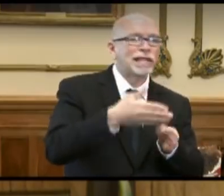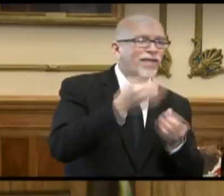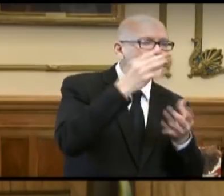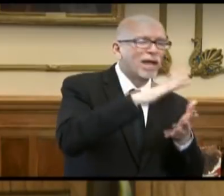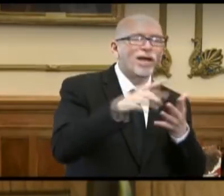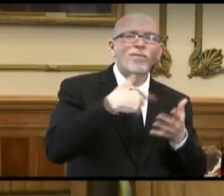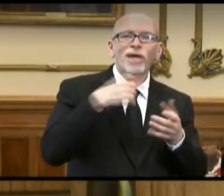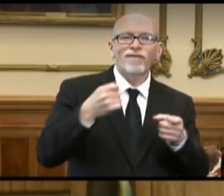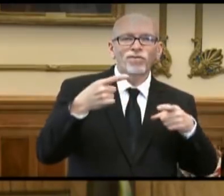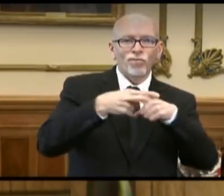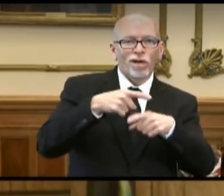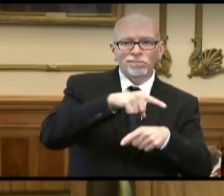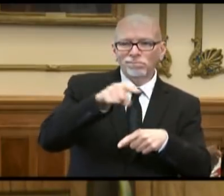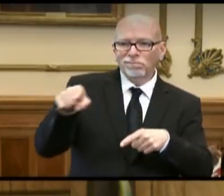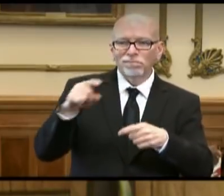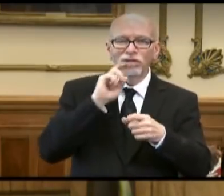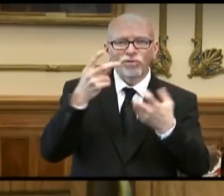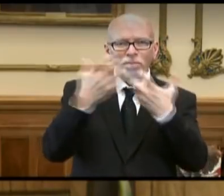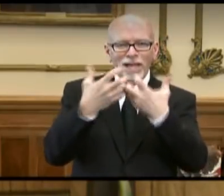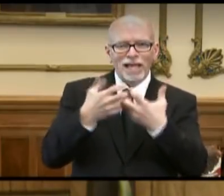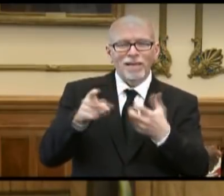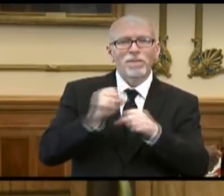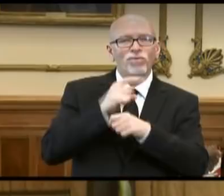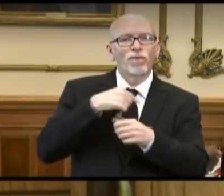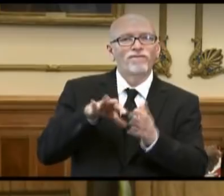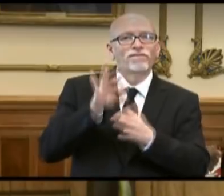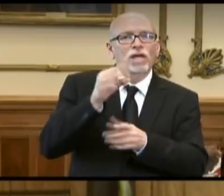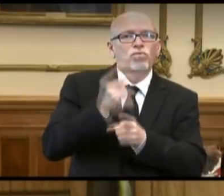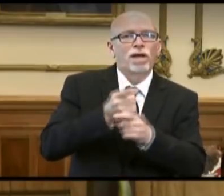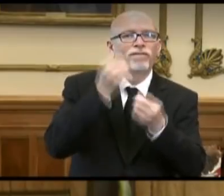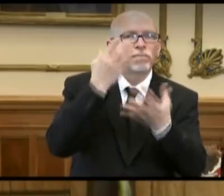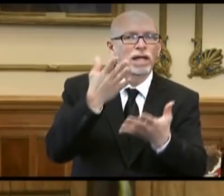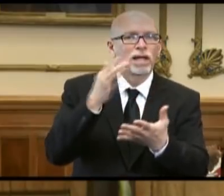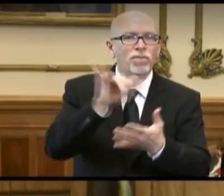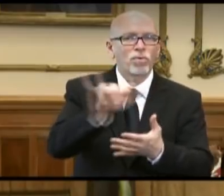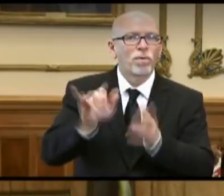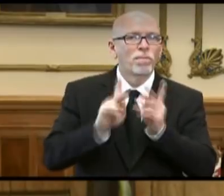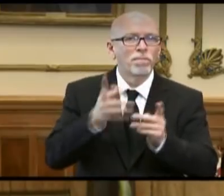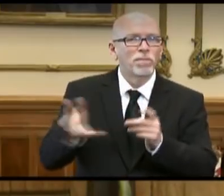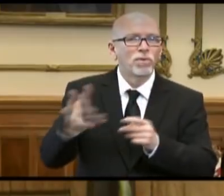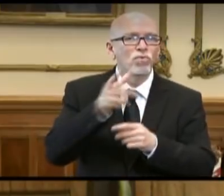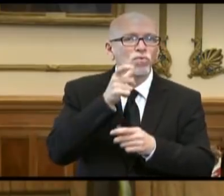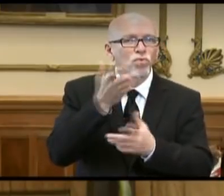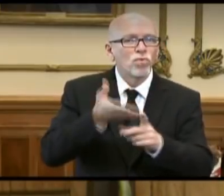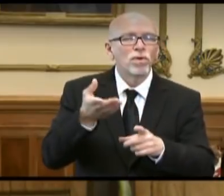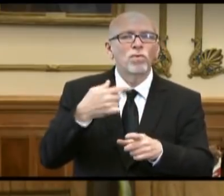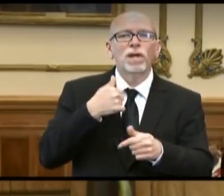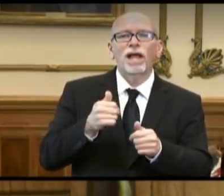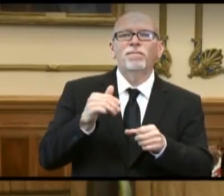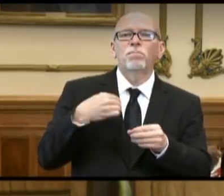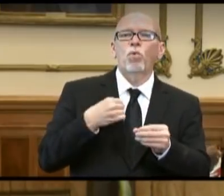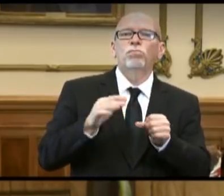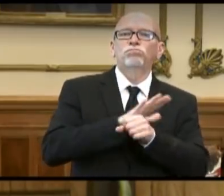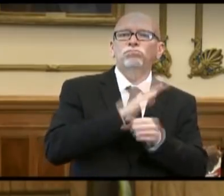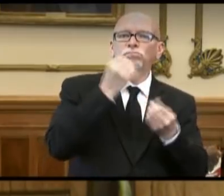HEALTH DATA, LOOKING AT OUR BIRTH AND DEATH REGISTRY DATA TO